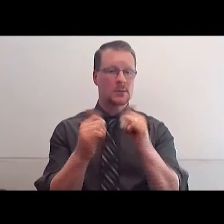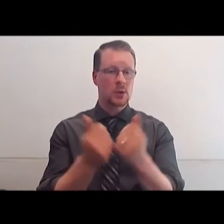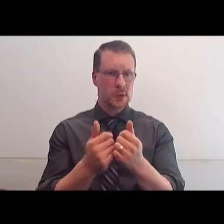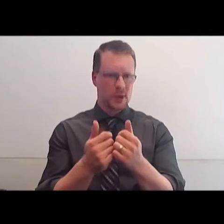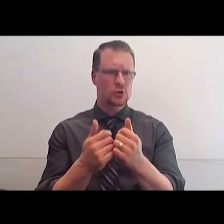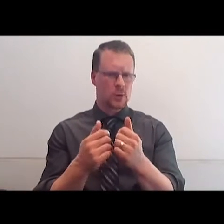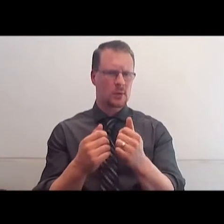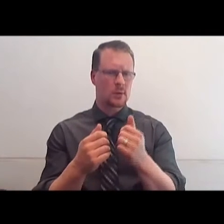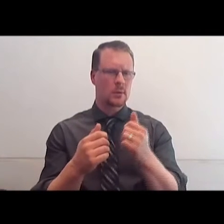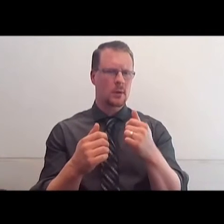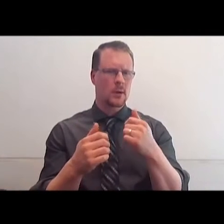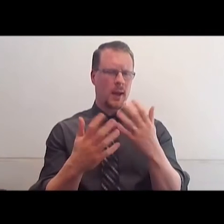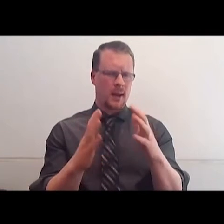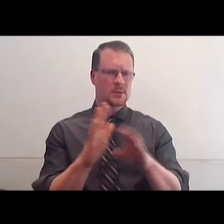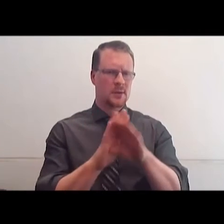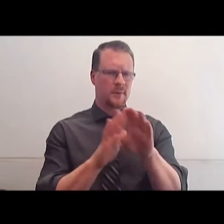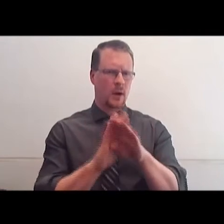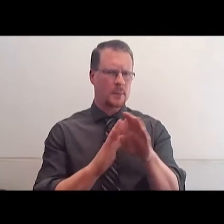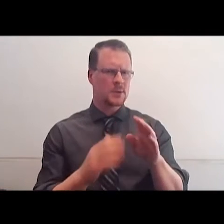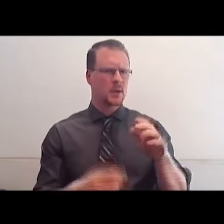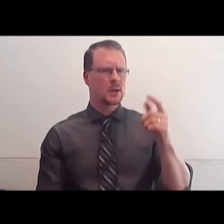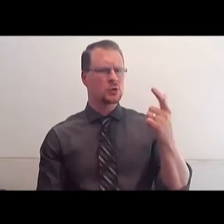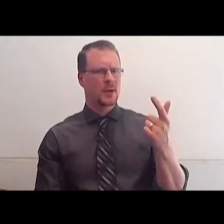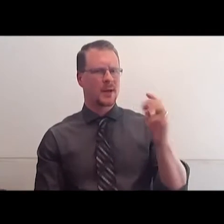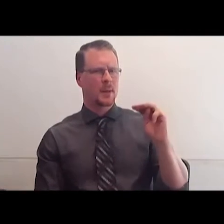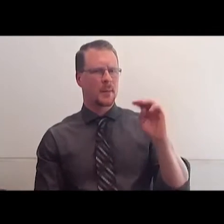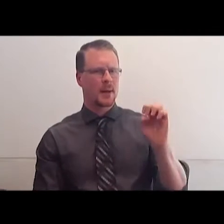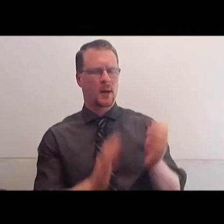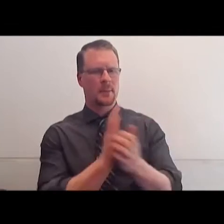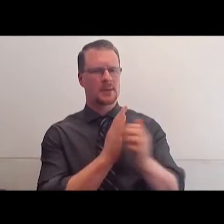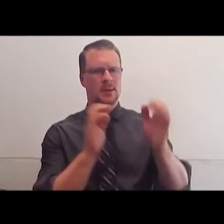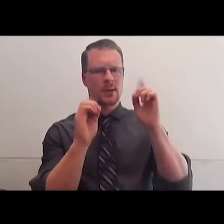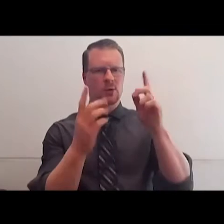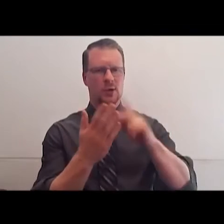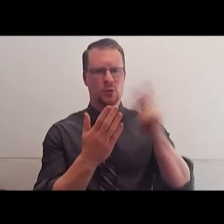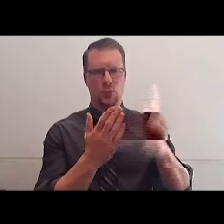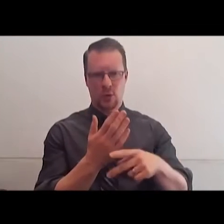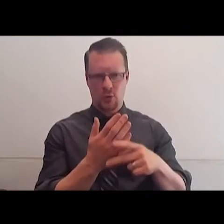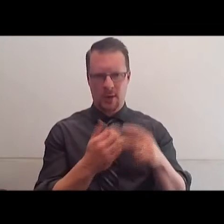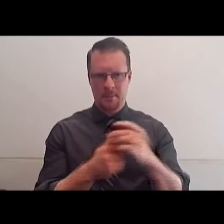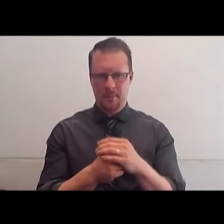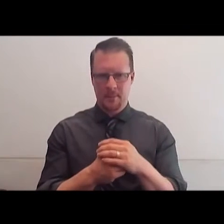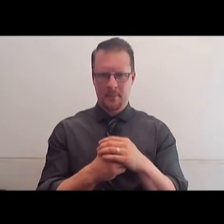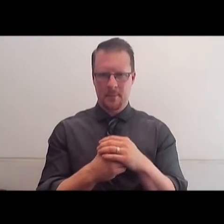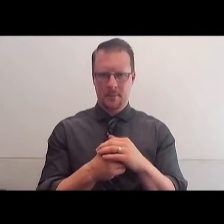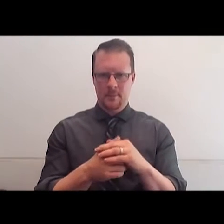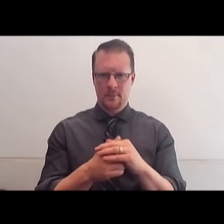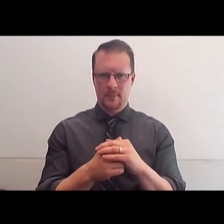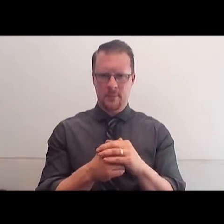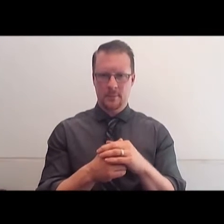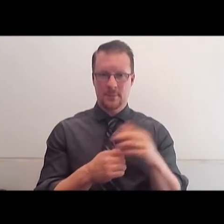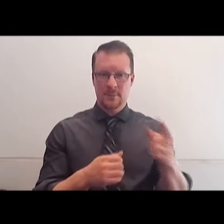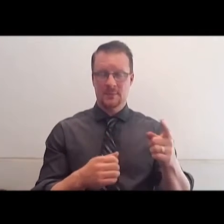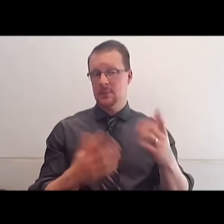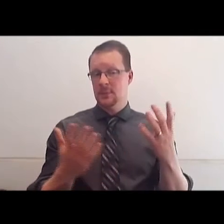The American Medical Association has developed graduate medical education competency program.